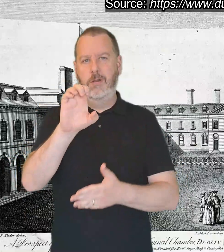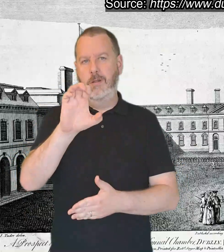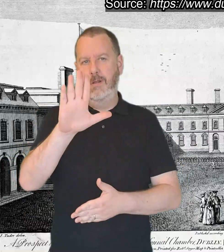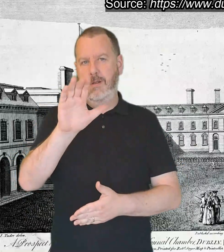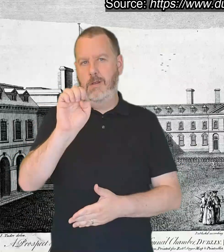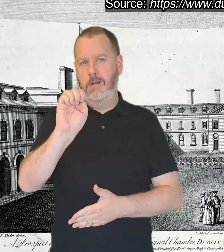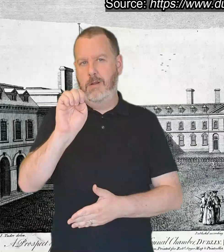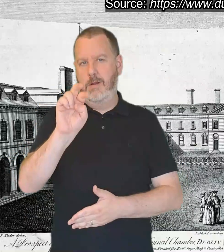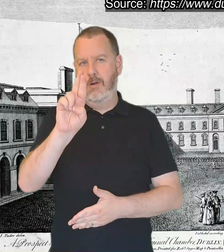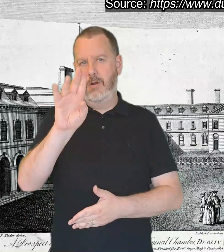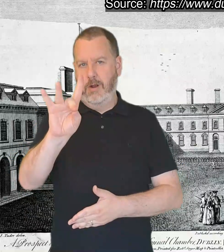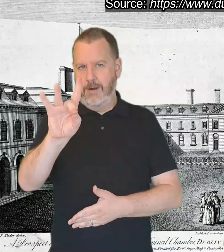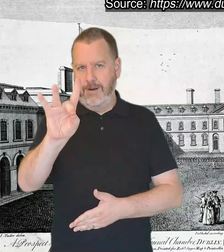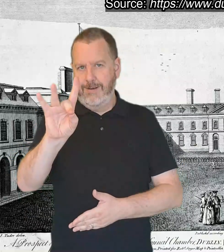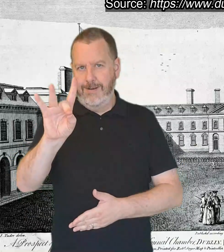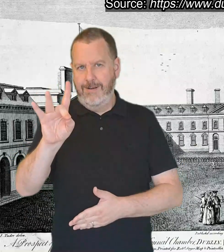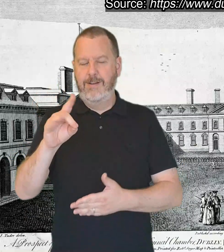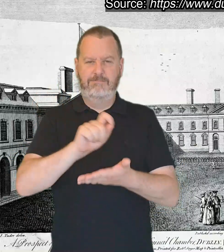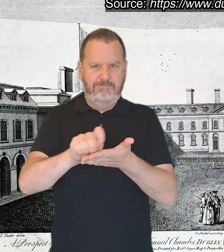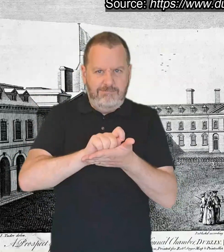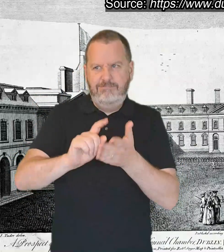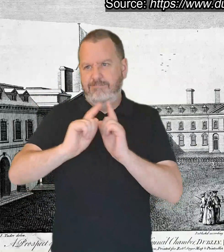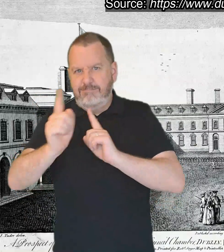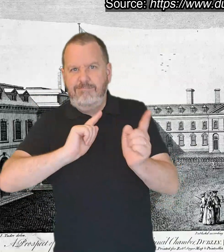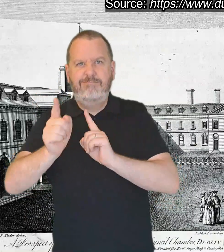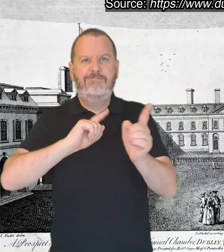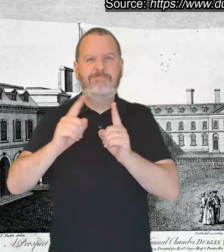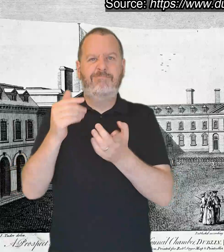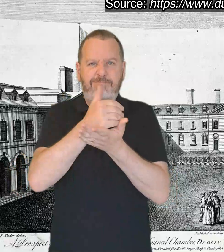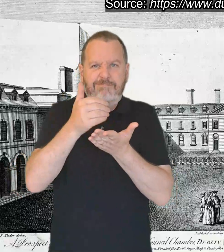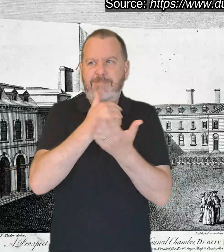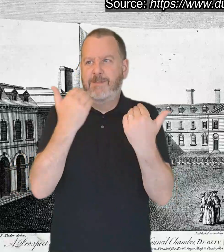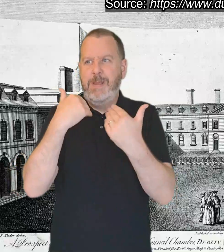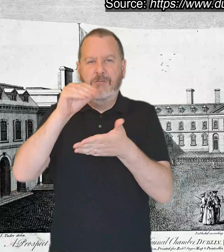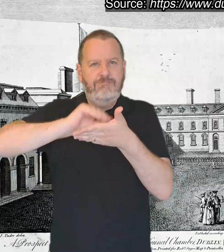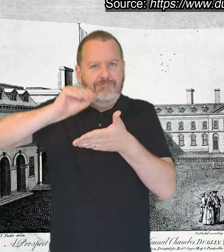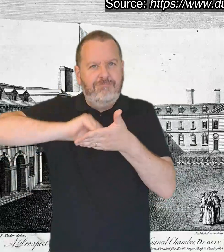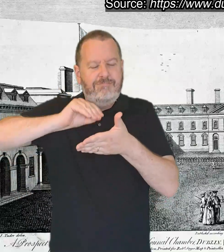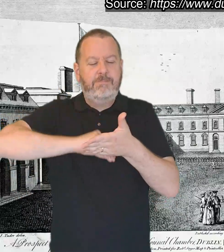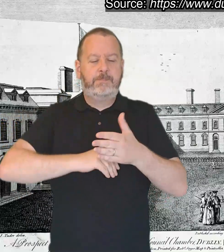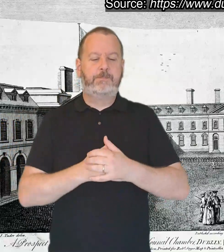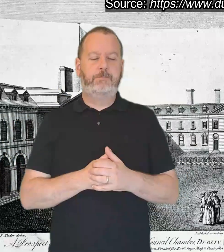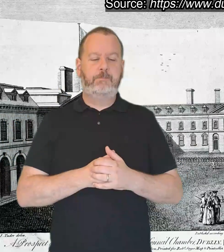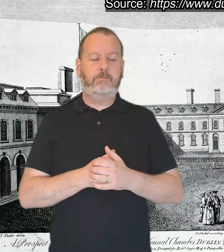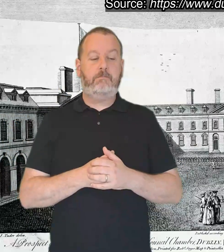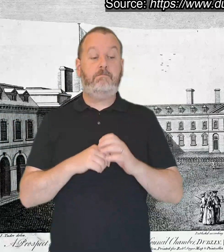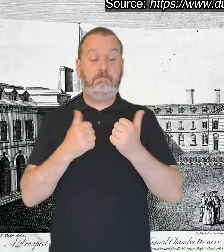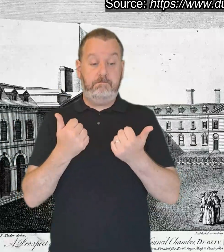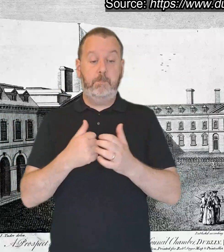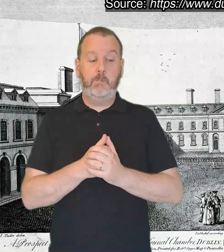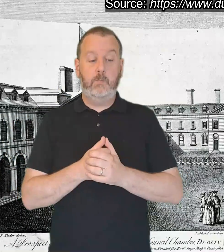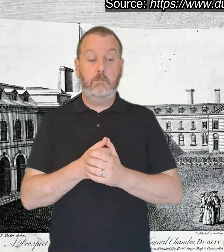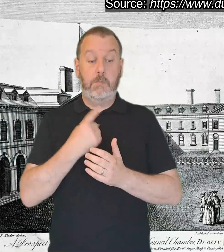John Moore had a clerk's position there.